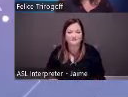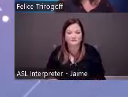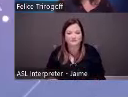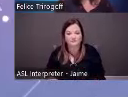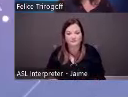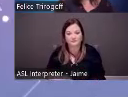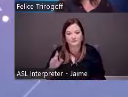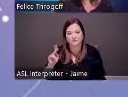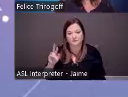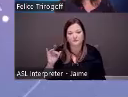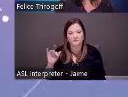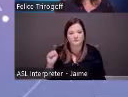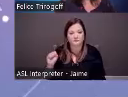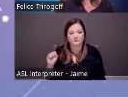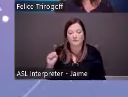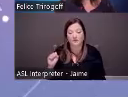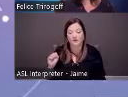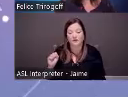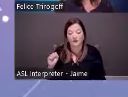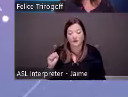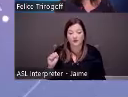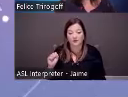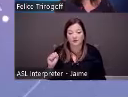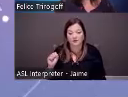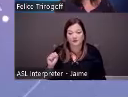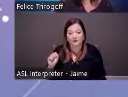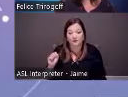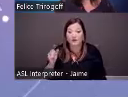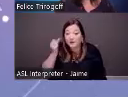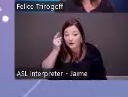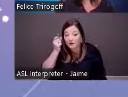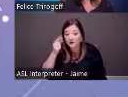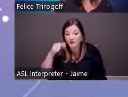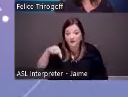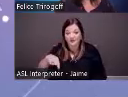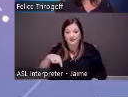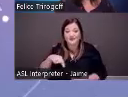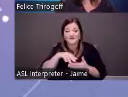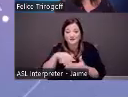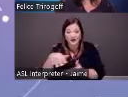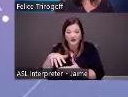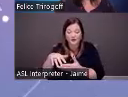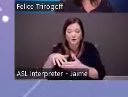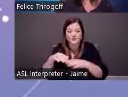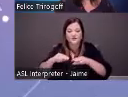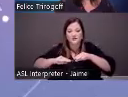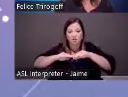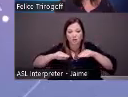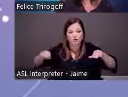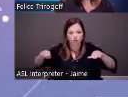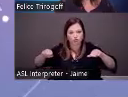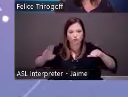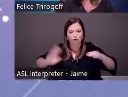that because this study was a longitudinal intervention study and we had surveys where we were collecting data